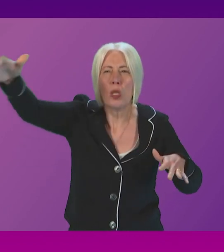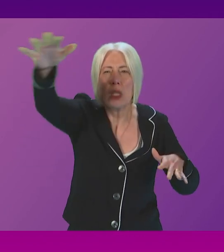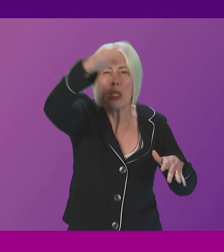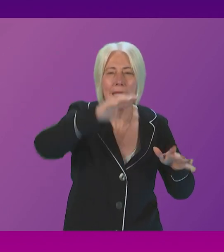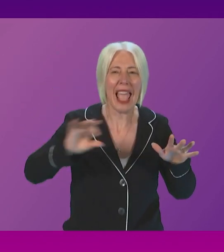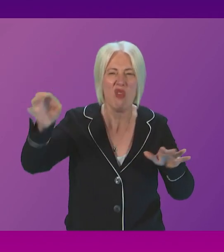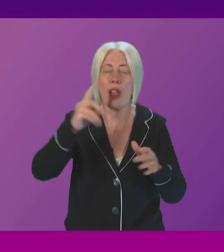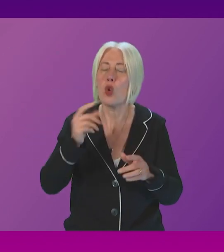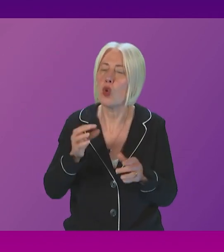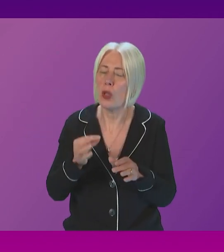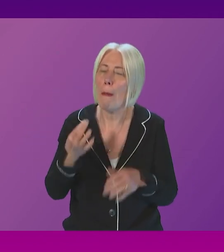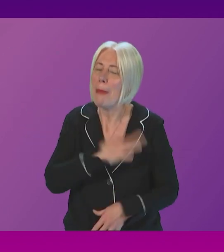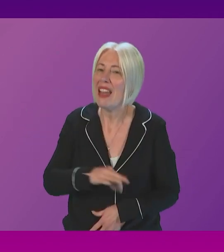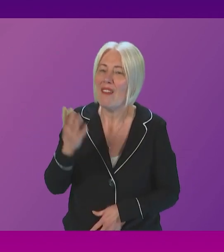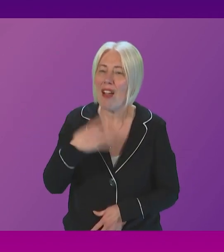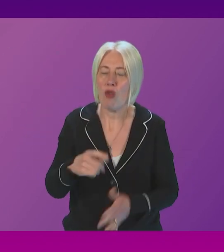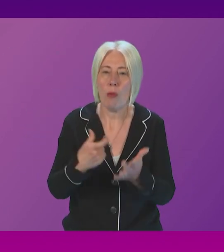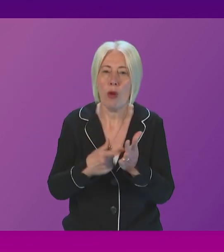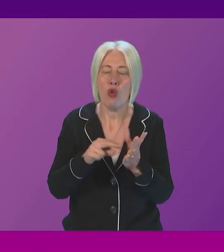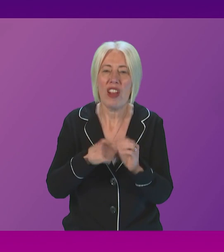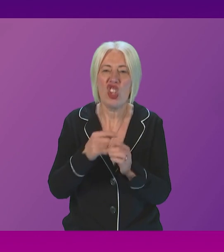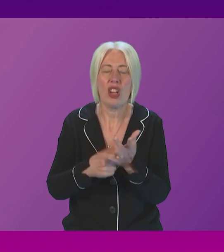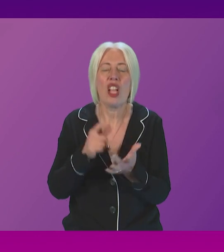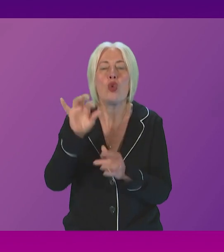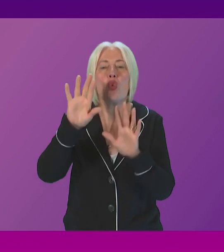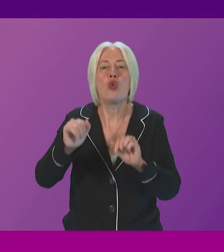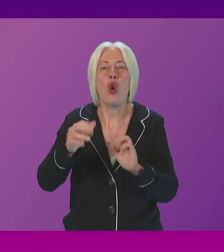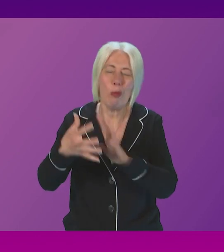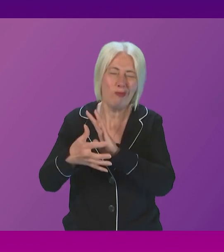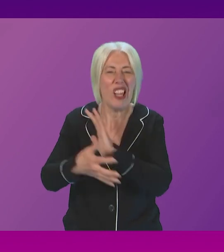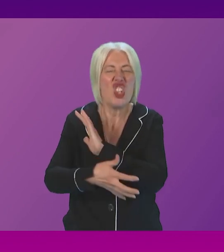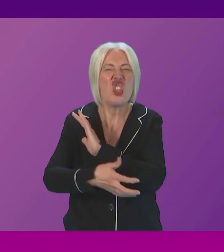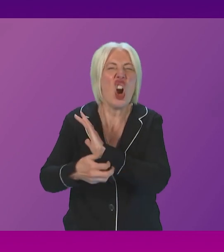would benefit from having rangers? That would stop dirty camping, which is obviously a major problem.